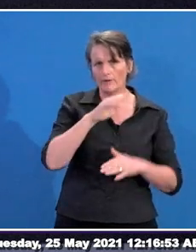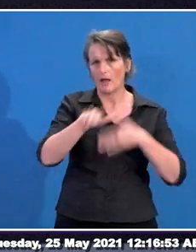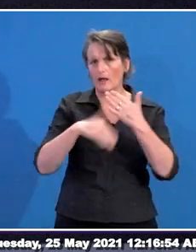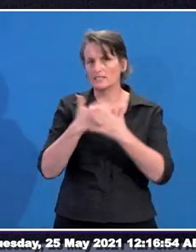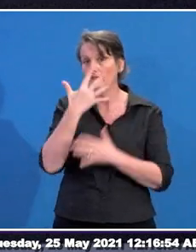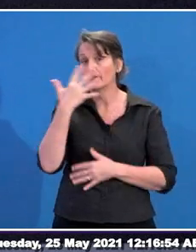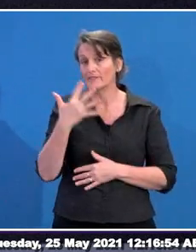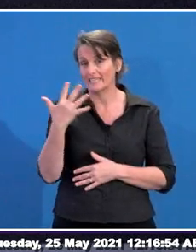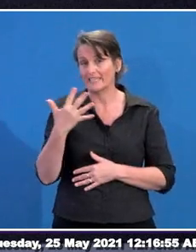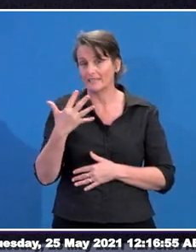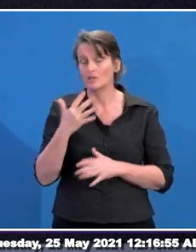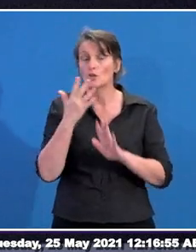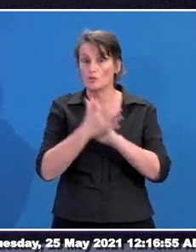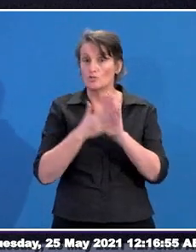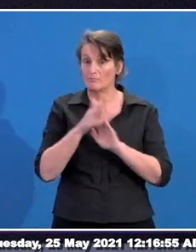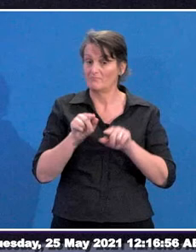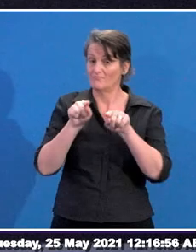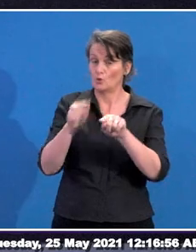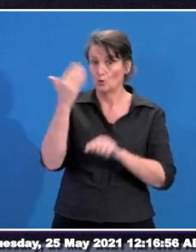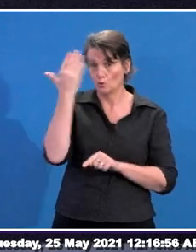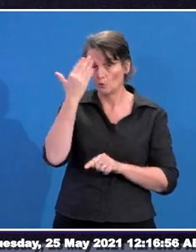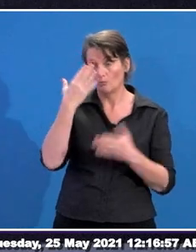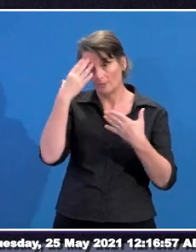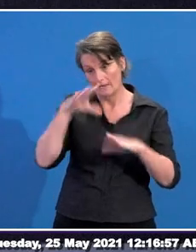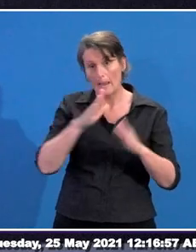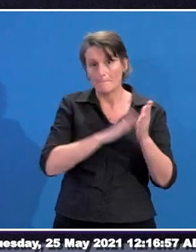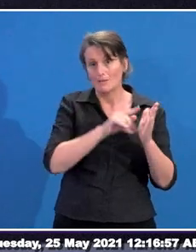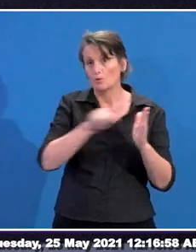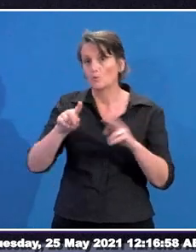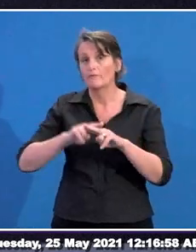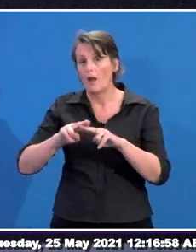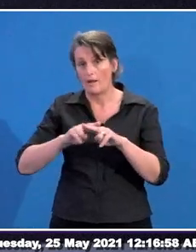And he would go there Monday to Friday, we would bring him home